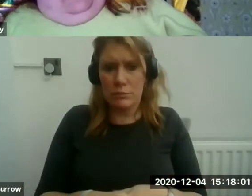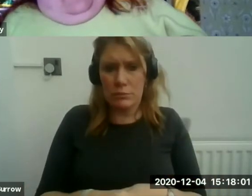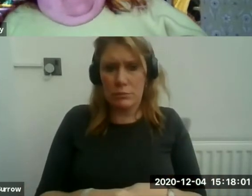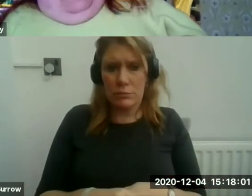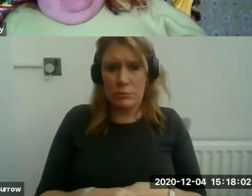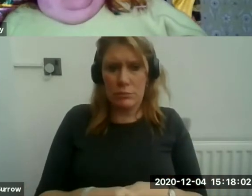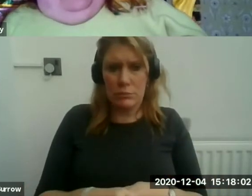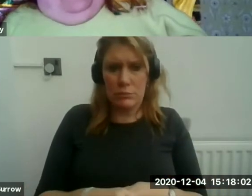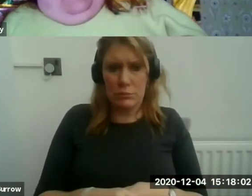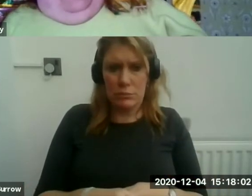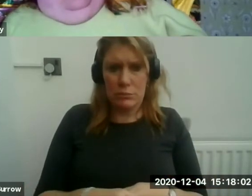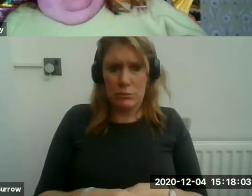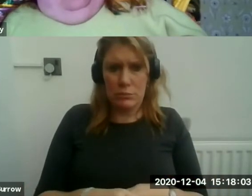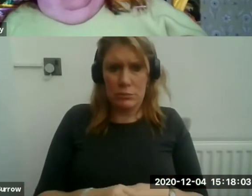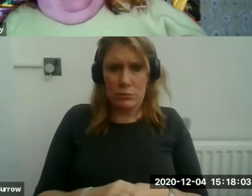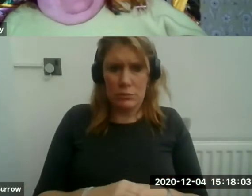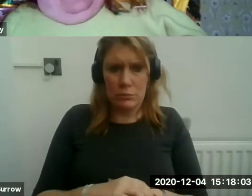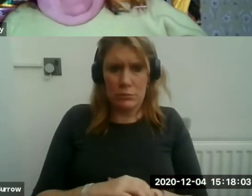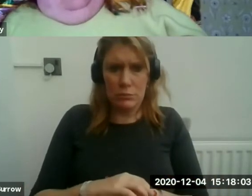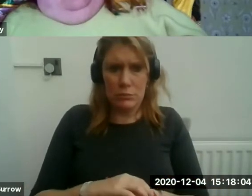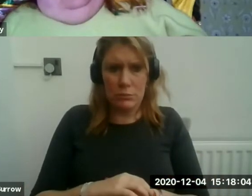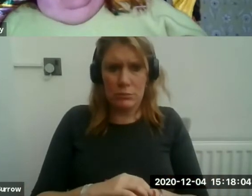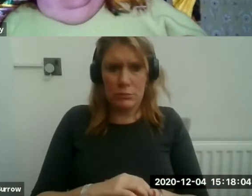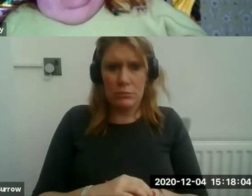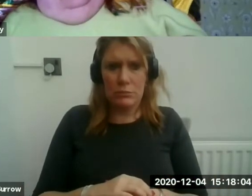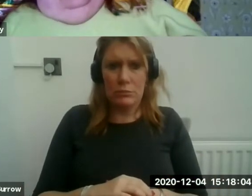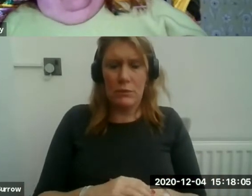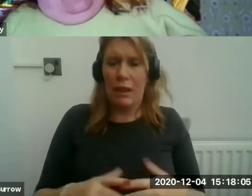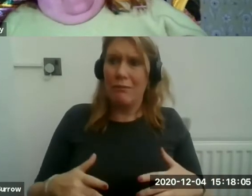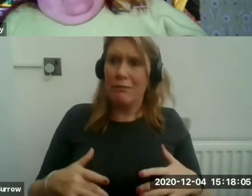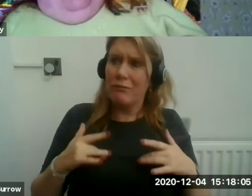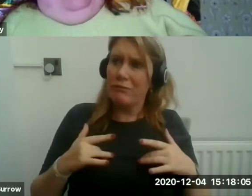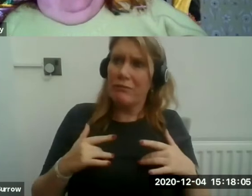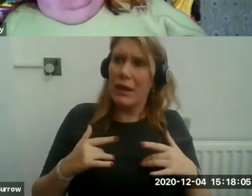done monologue before. And certainly never done anything over Zoom in